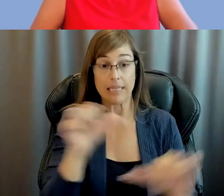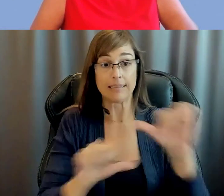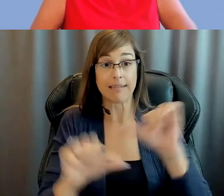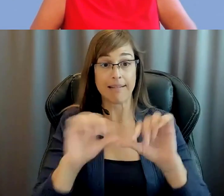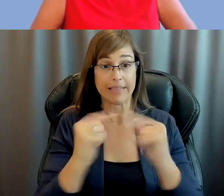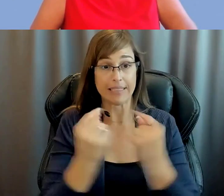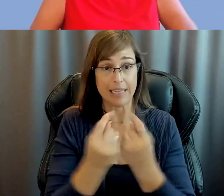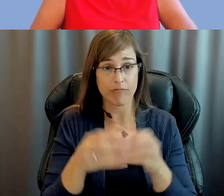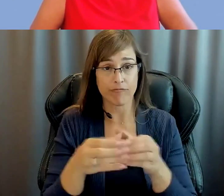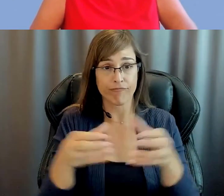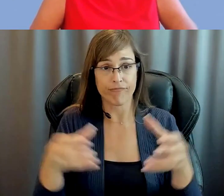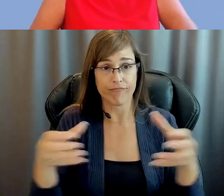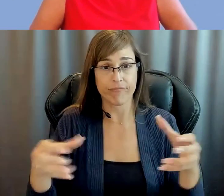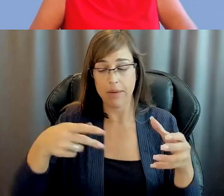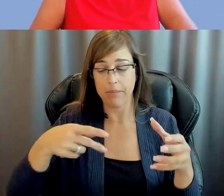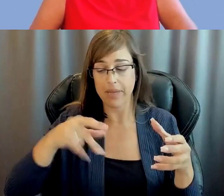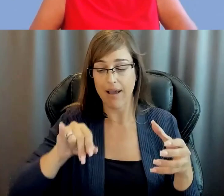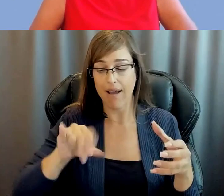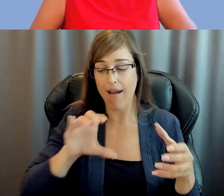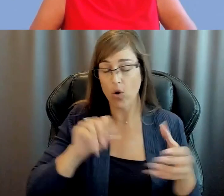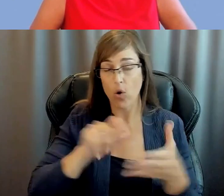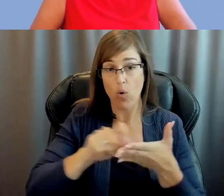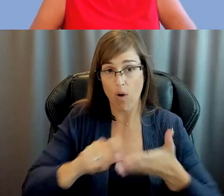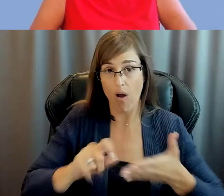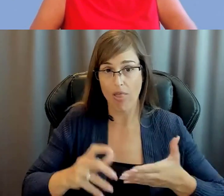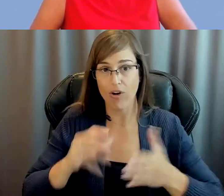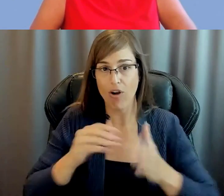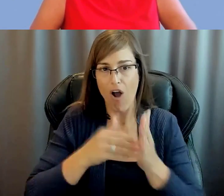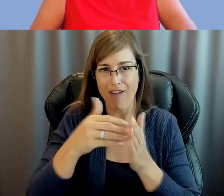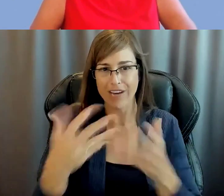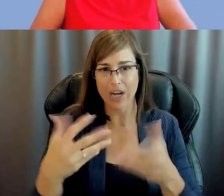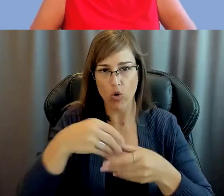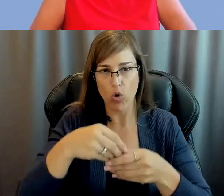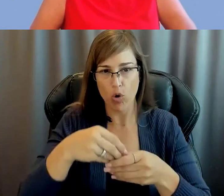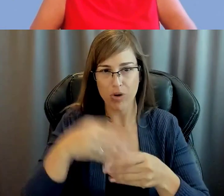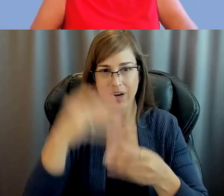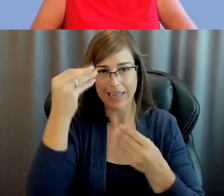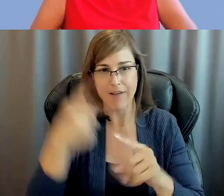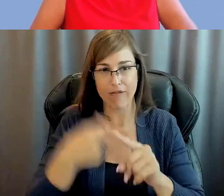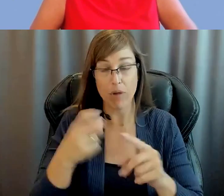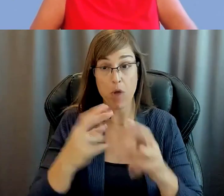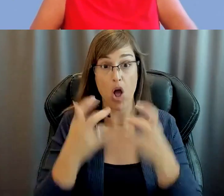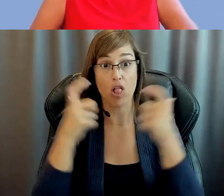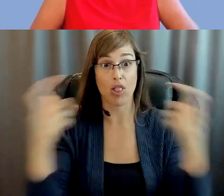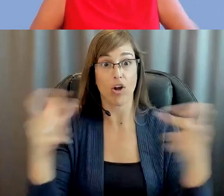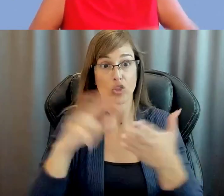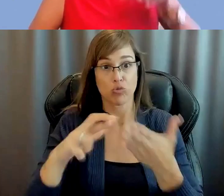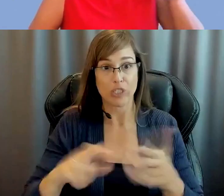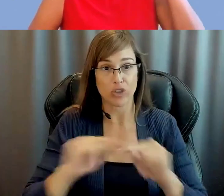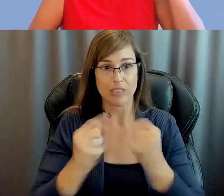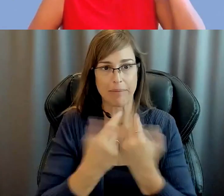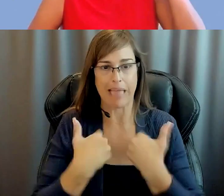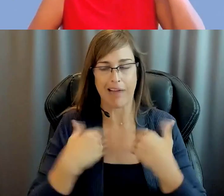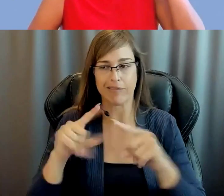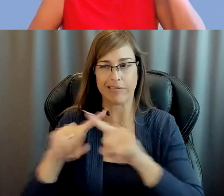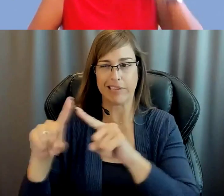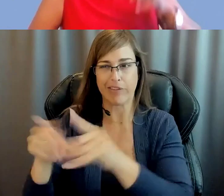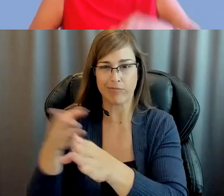PIs and coauthors are often incorporating data from a large research team that have different areas of expertise, team science.